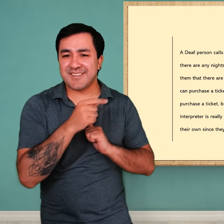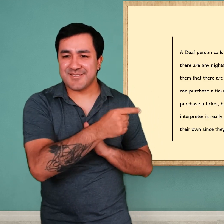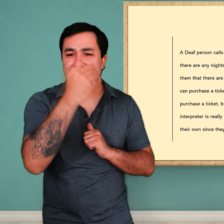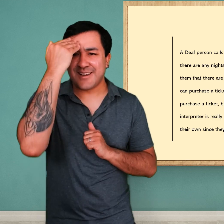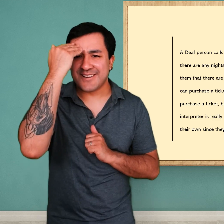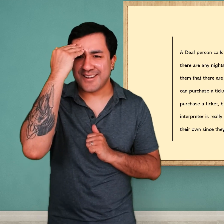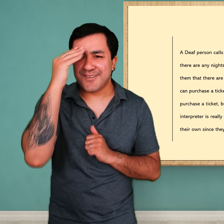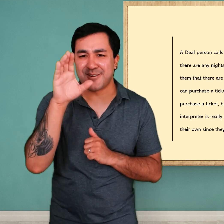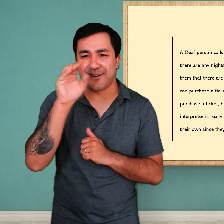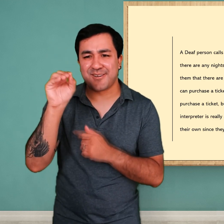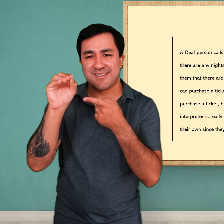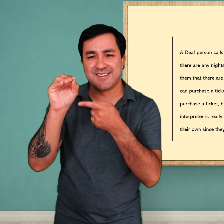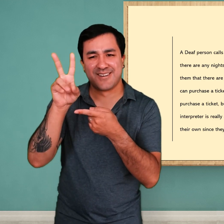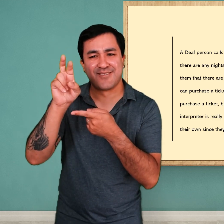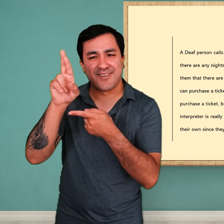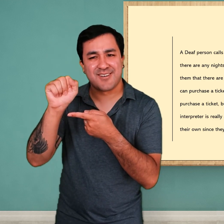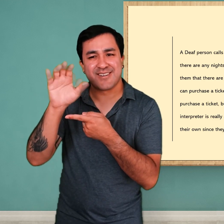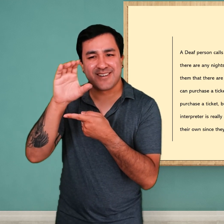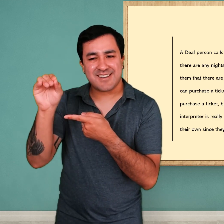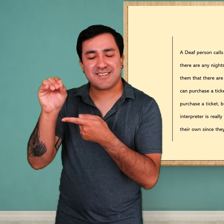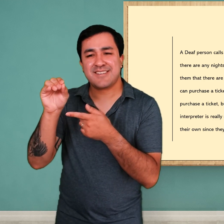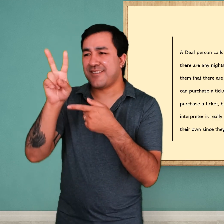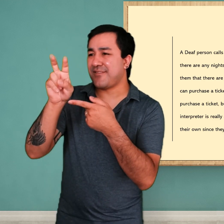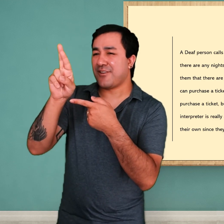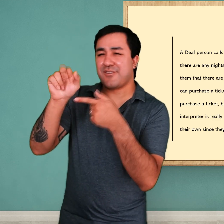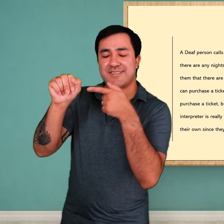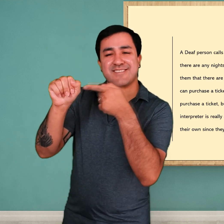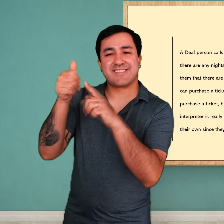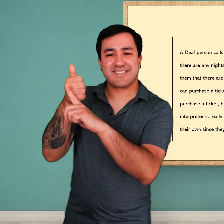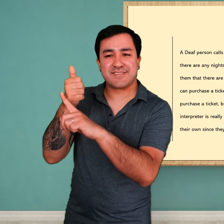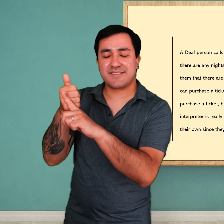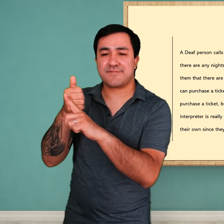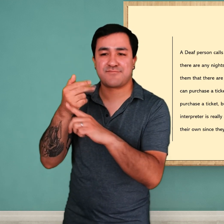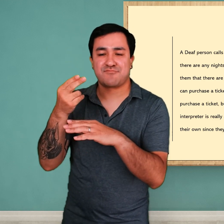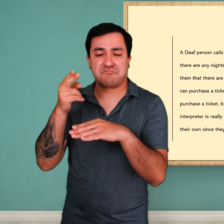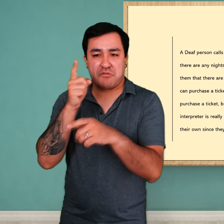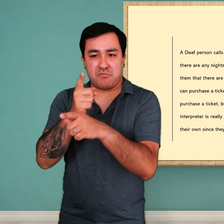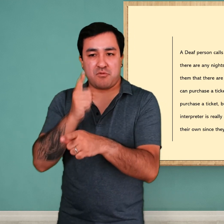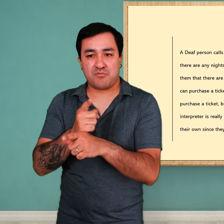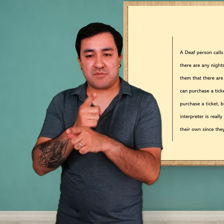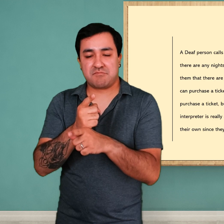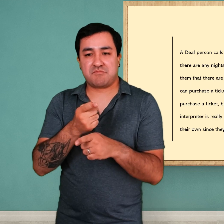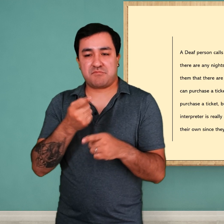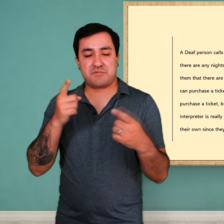In addition, the Deaf person did call using VRS and thus, the theatre does know of an